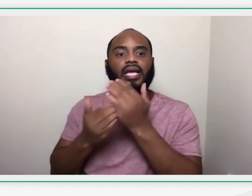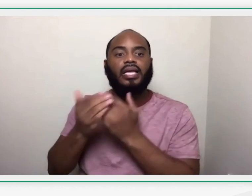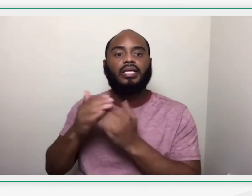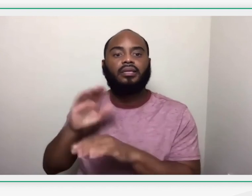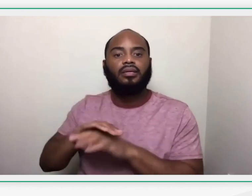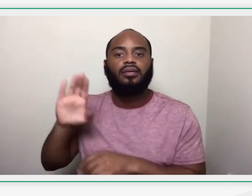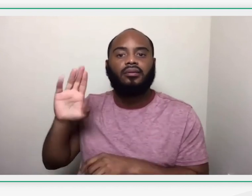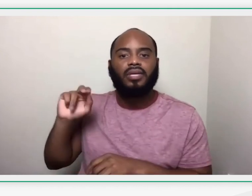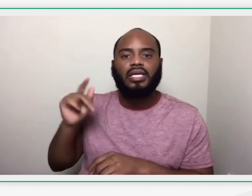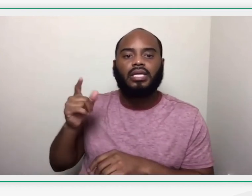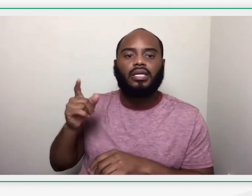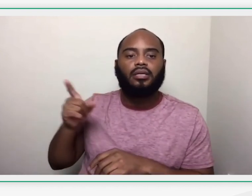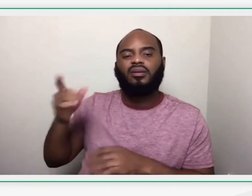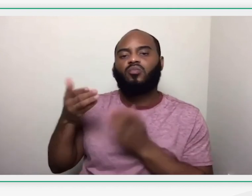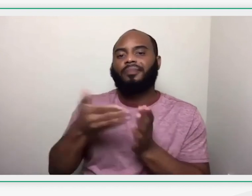Next slide. Hands on Banking.